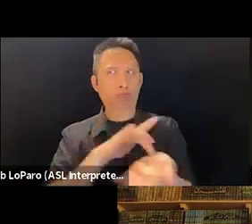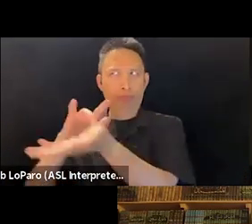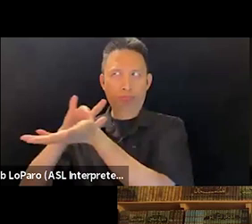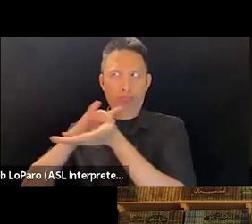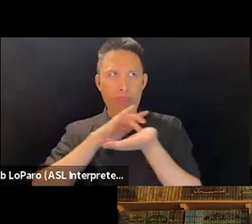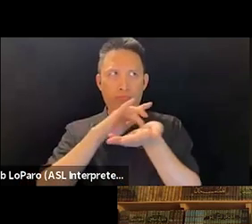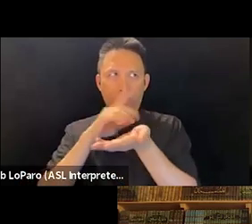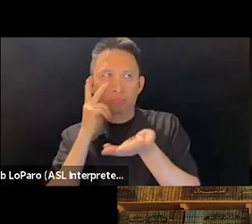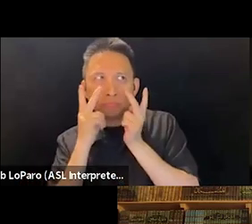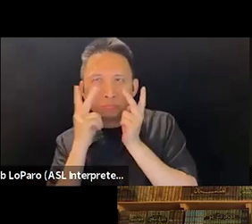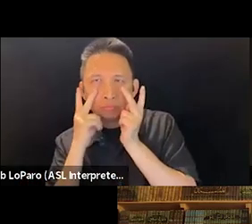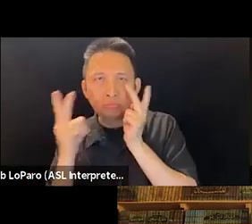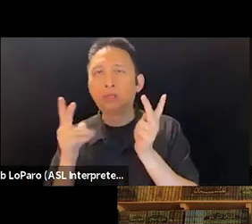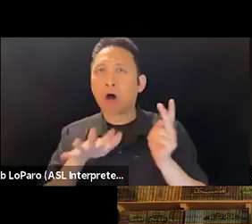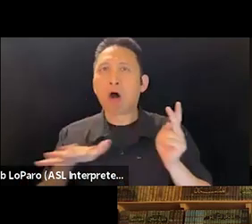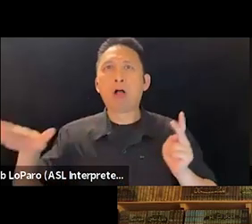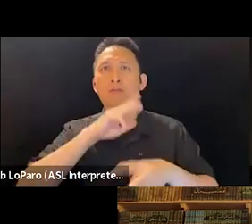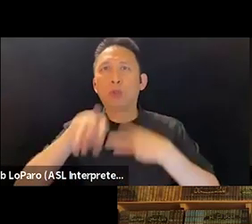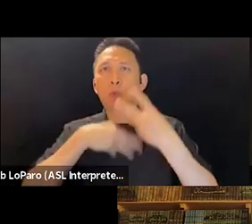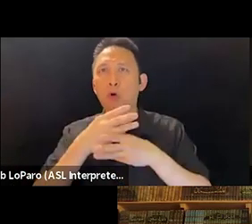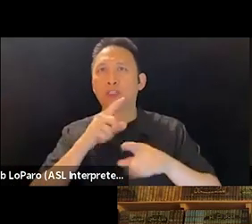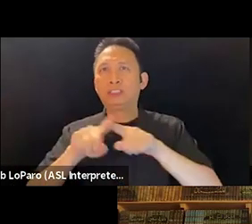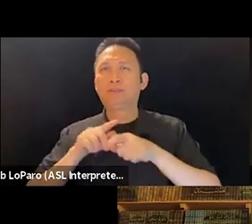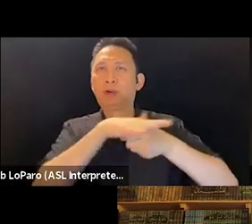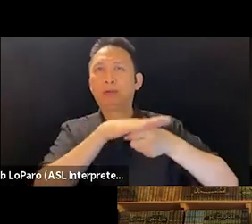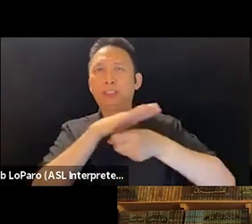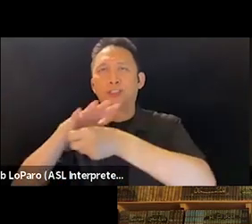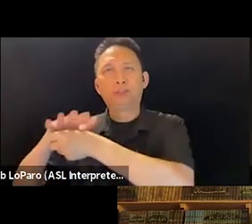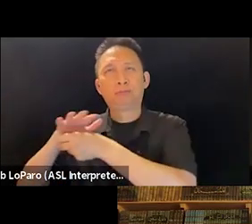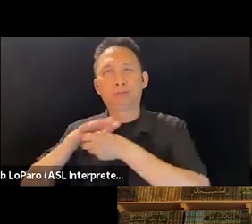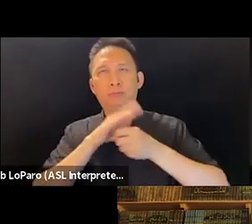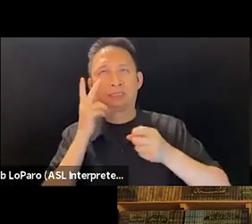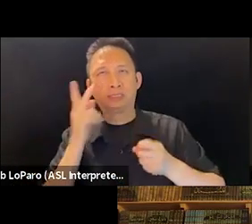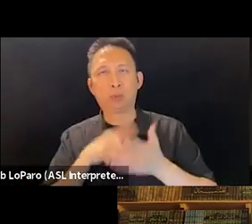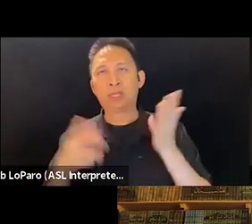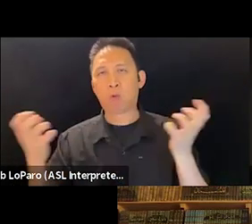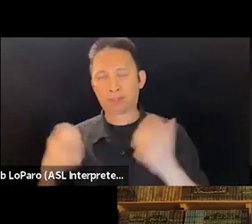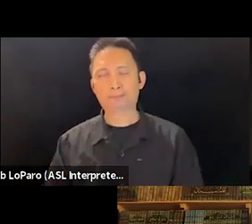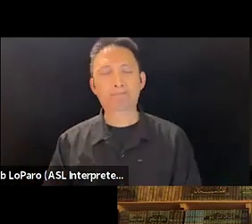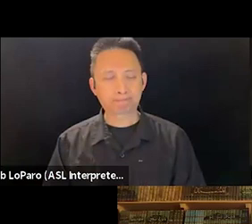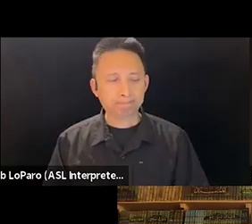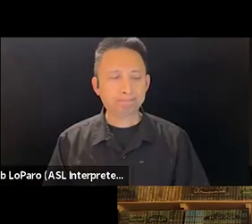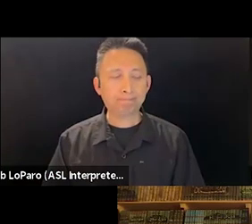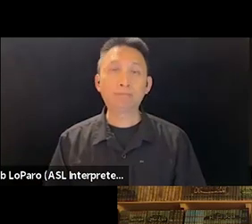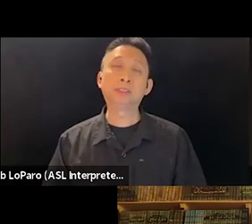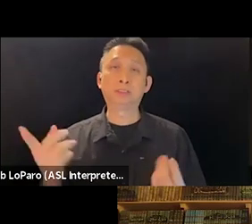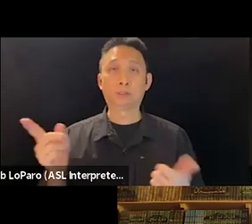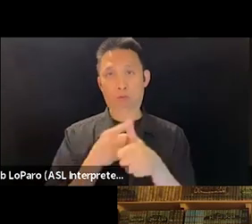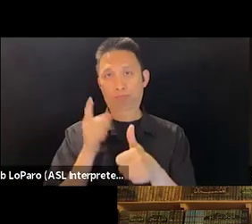For example, they like to see from our channel. So what the originality, yes.